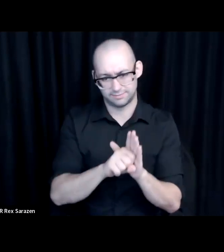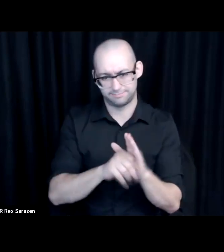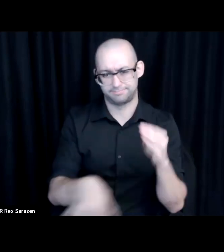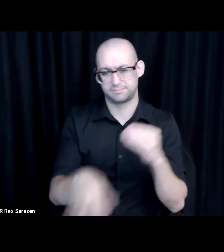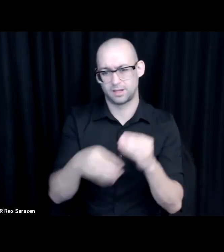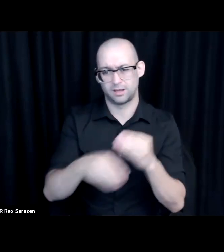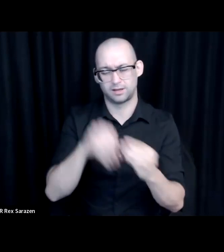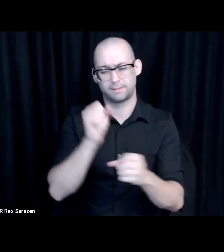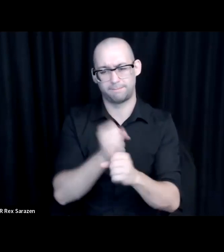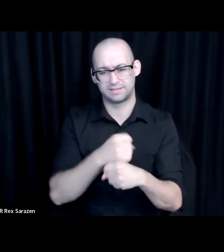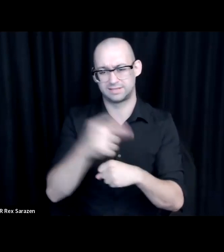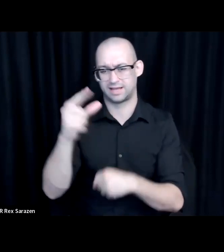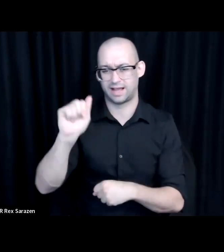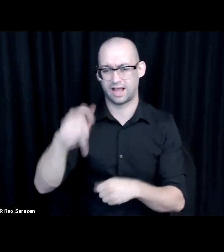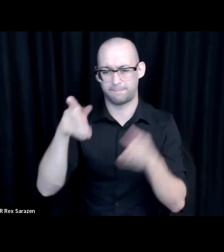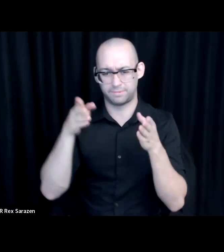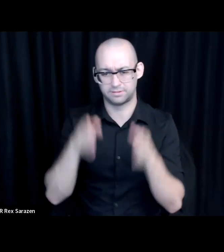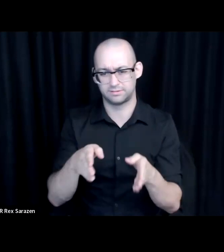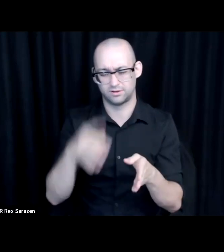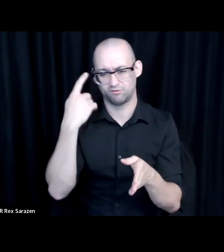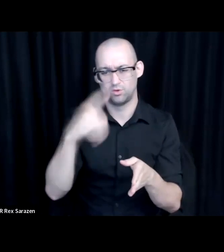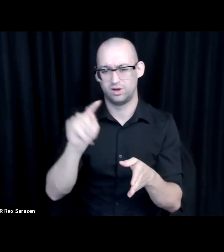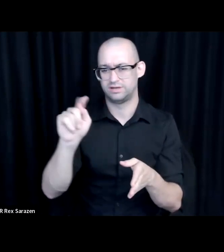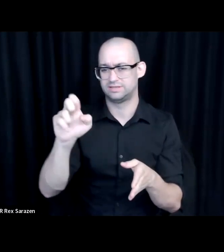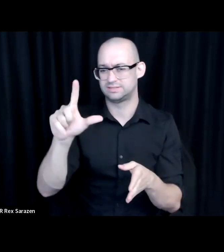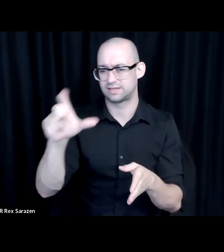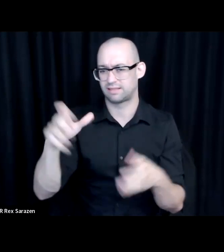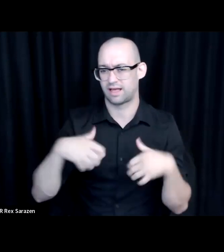telehealth, engaging with loved ones, or getting critical resources and information to communities.